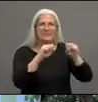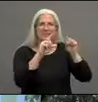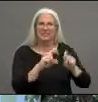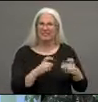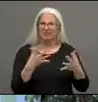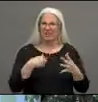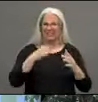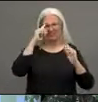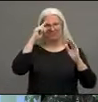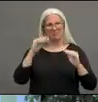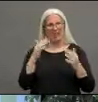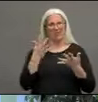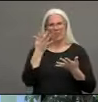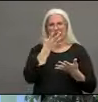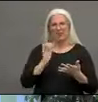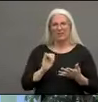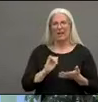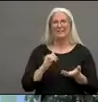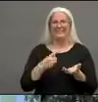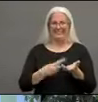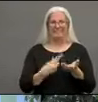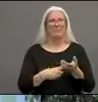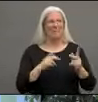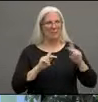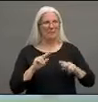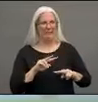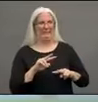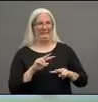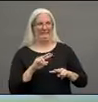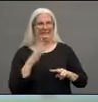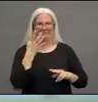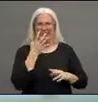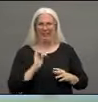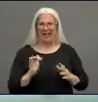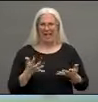it will be like or what they'll see and we have a great video clip to show them